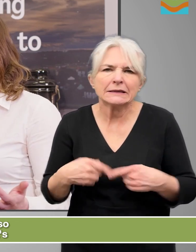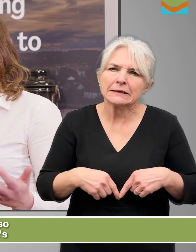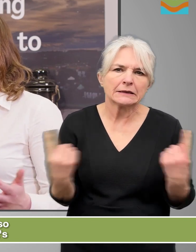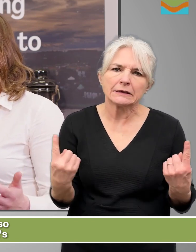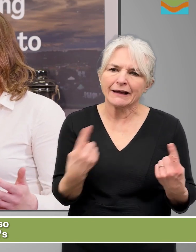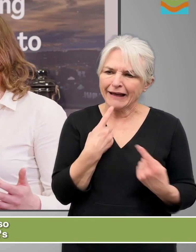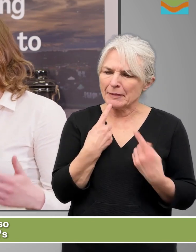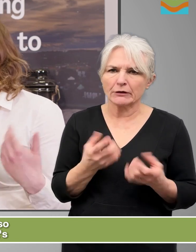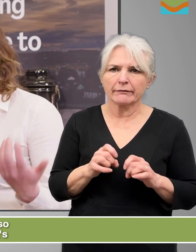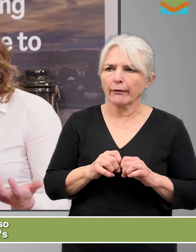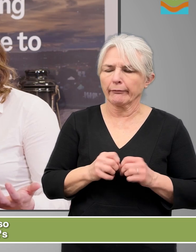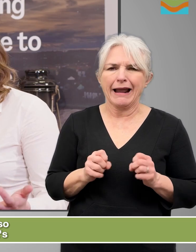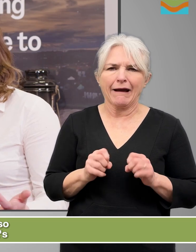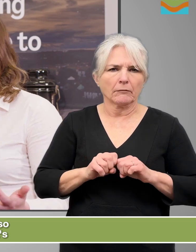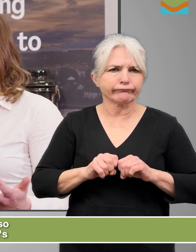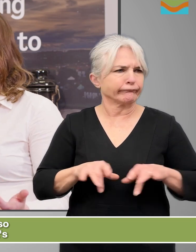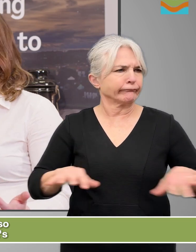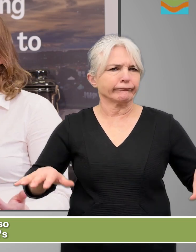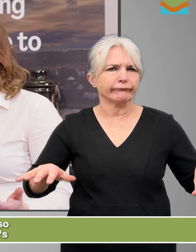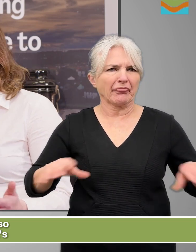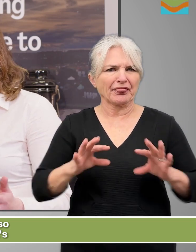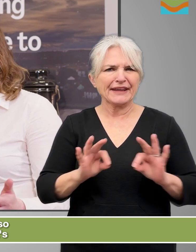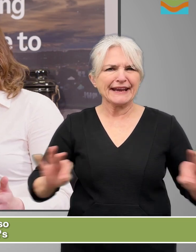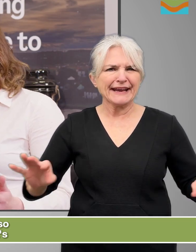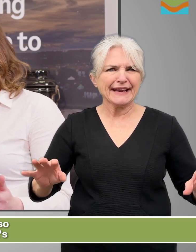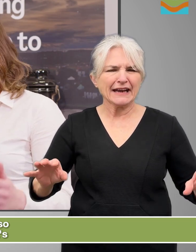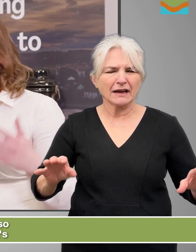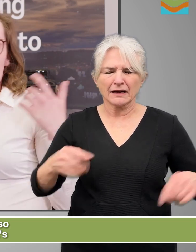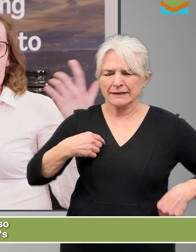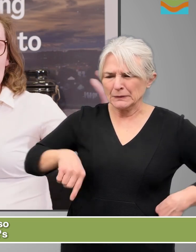this information is and also around consultees and it's